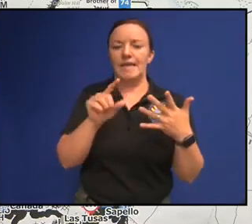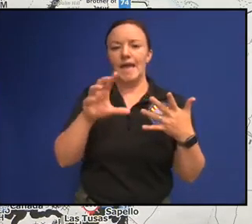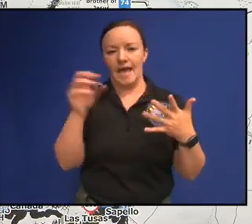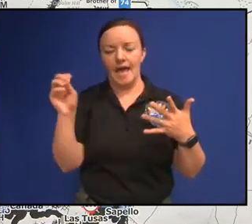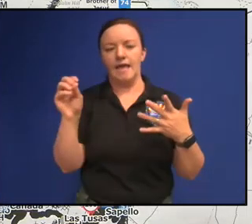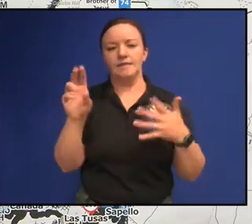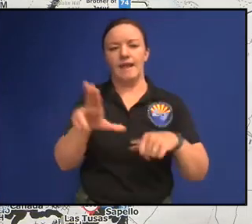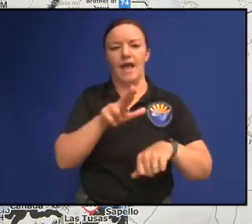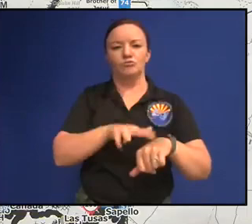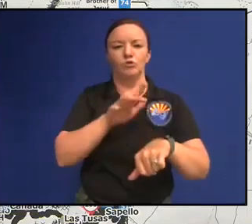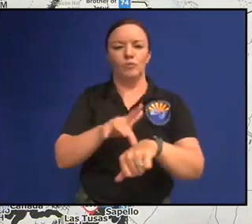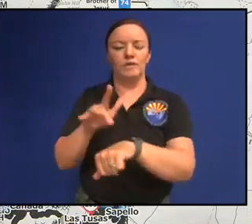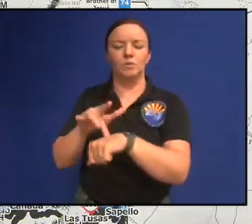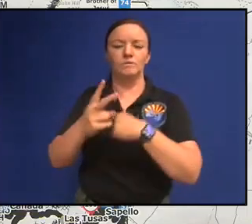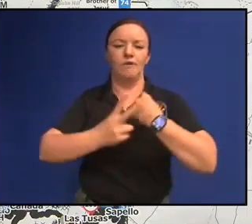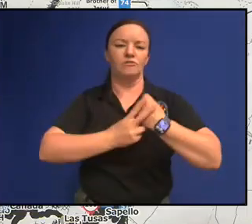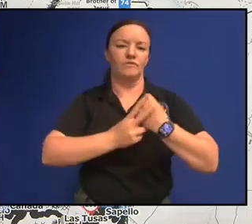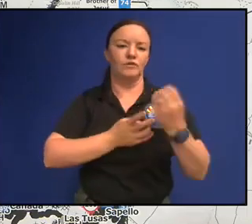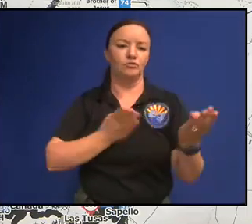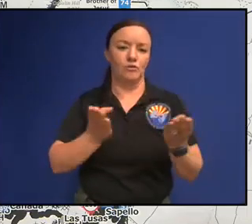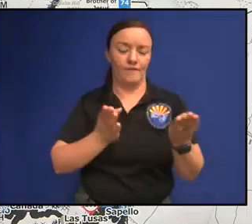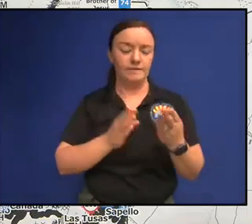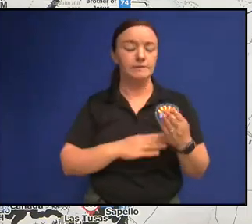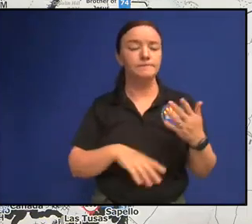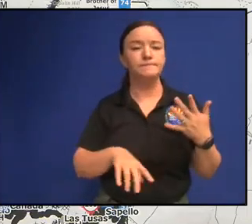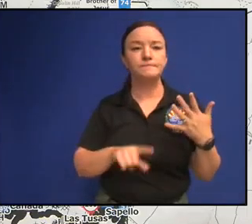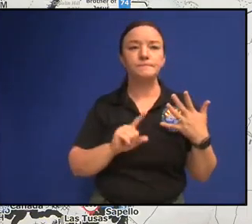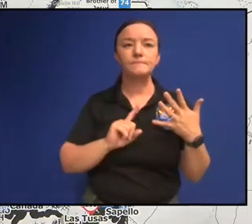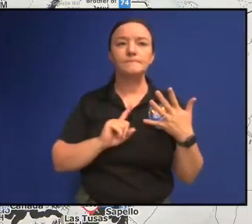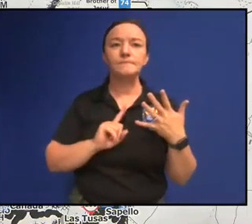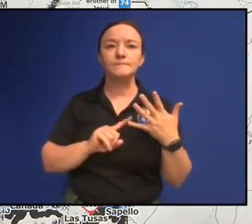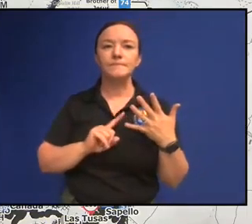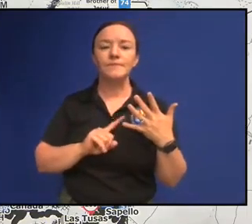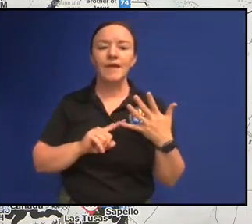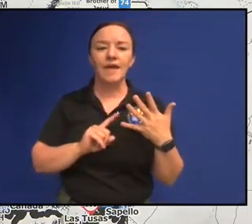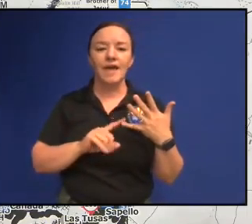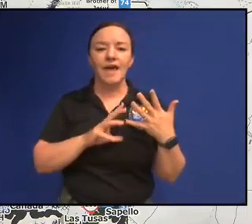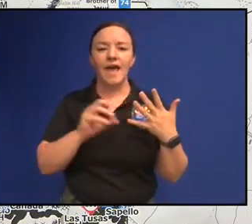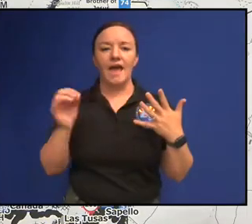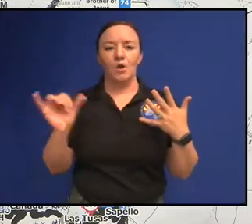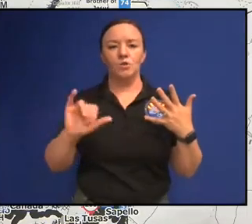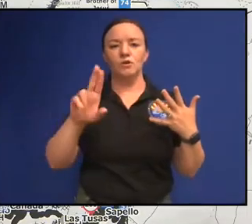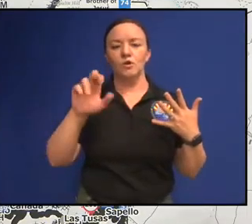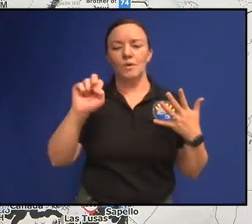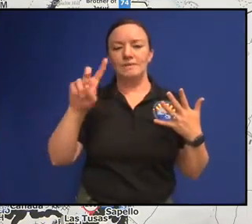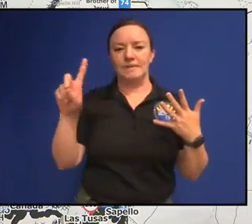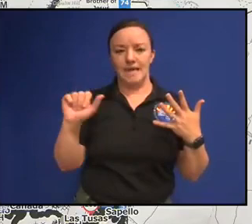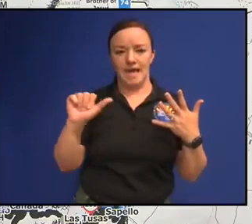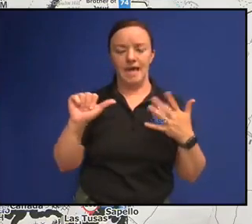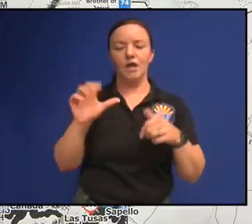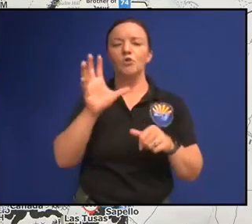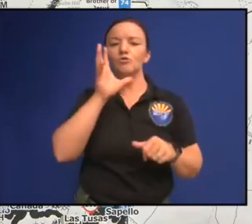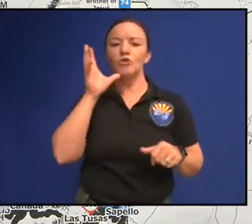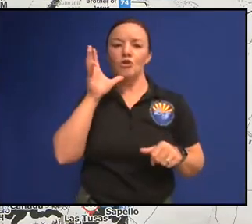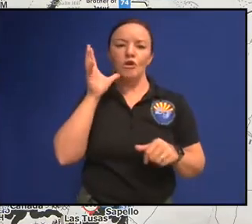ATTENDANCE. AND ALSO, FROM THE USDA, THE RURAL DEVELOPMENT. FEMA WILL ALSO BE PRESENT TO ANSWER ANY QUESTIONS.